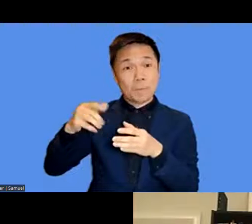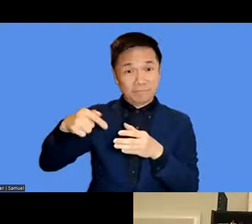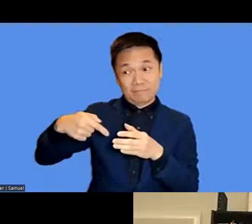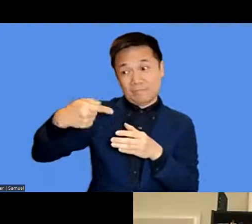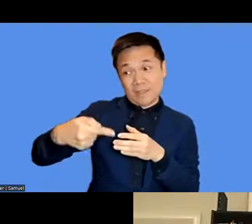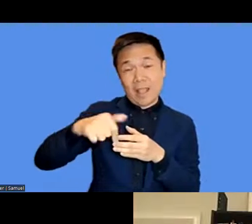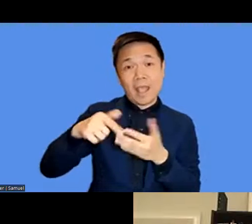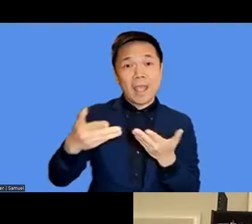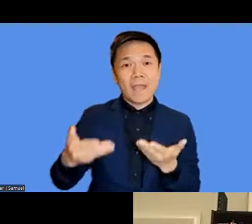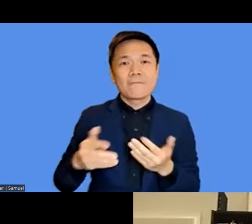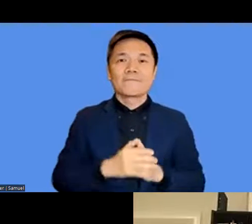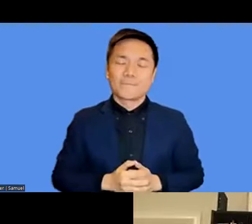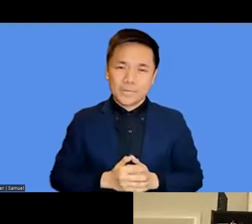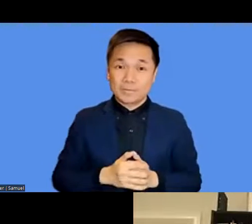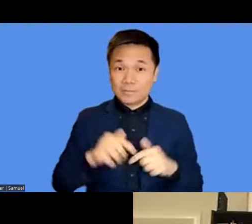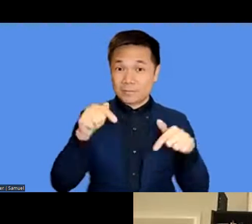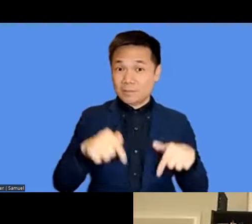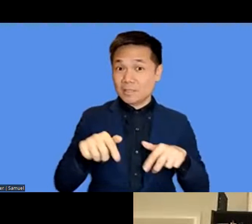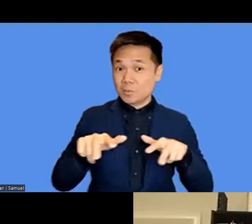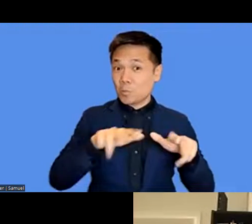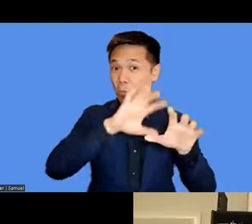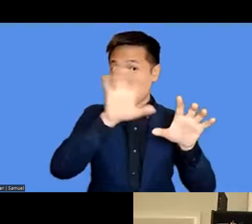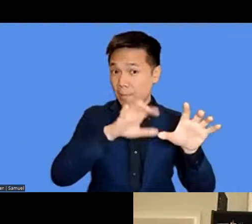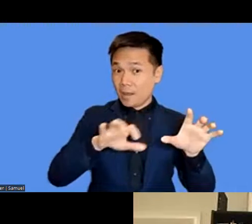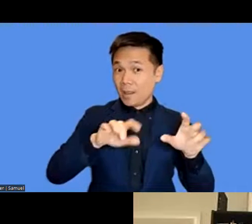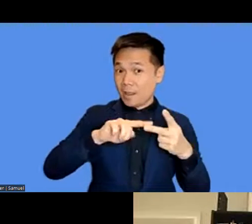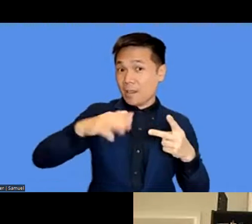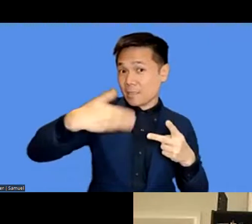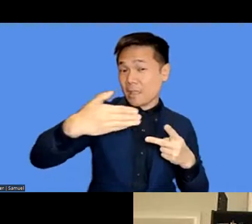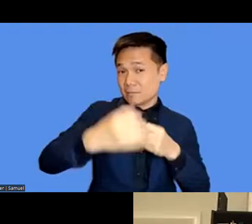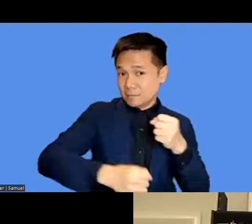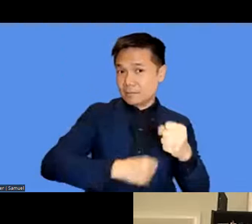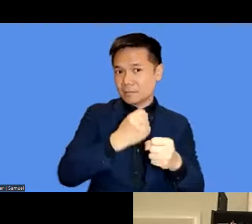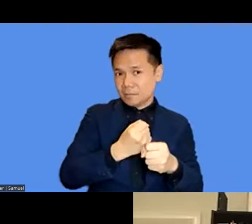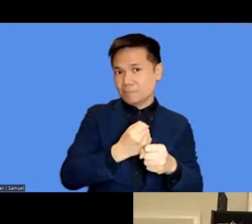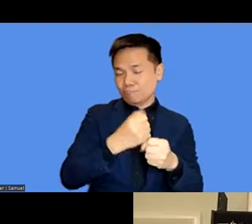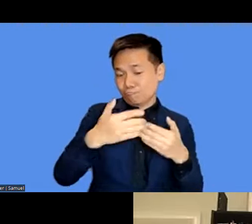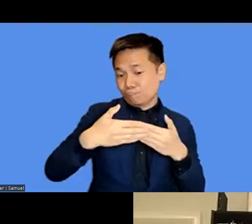this year into next year. And we welcome partners, as we have today, in this activity.